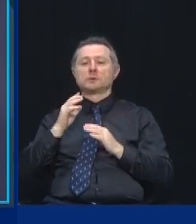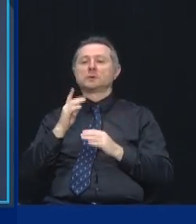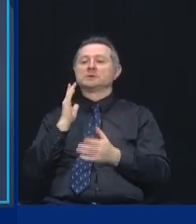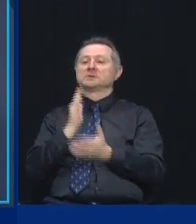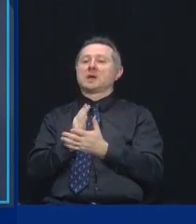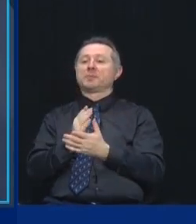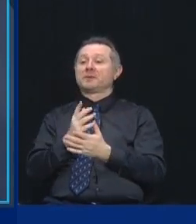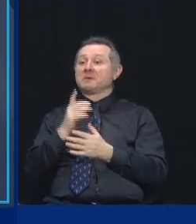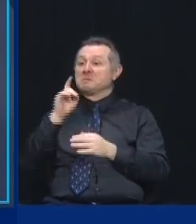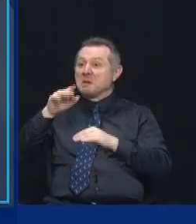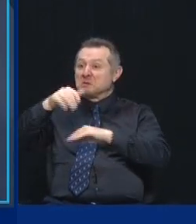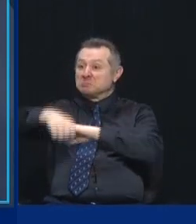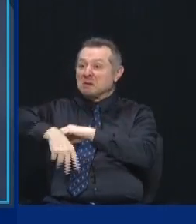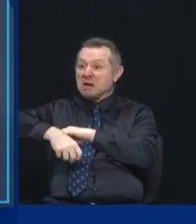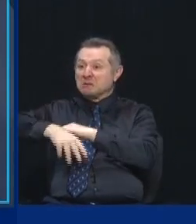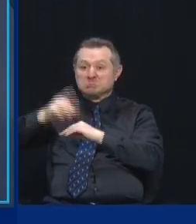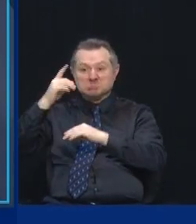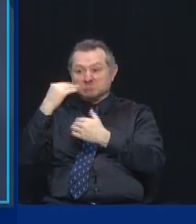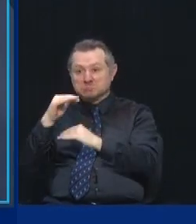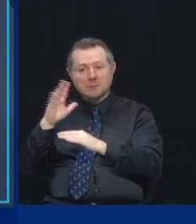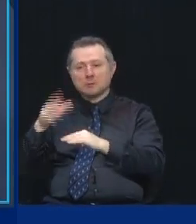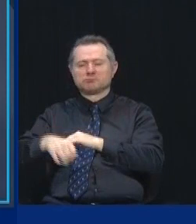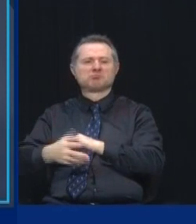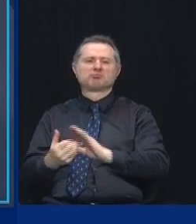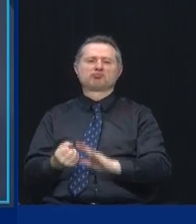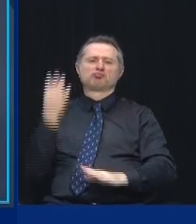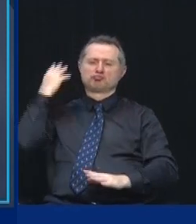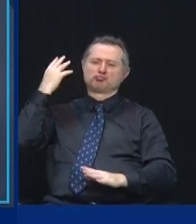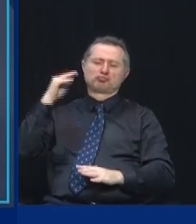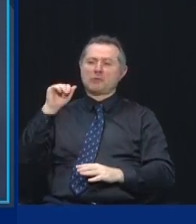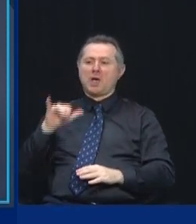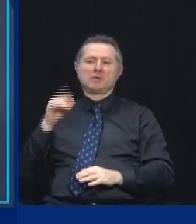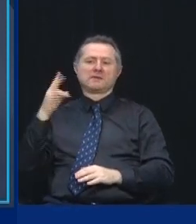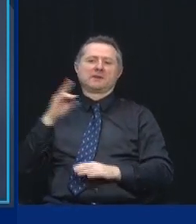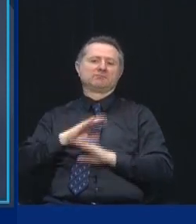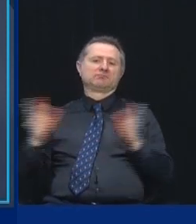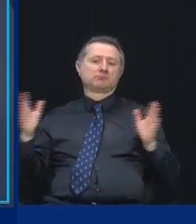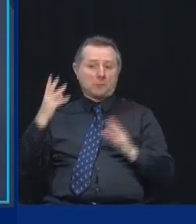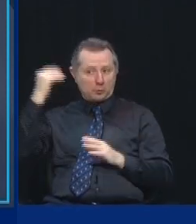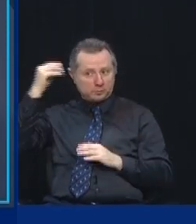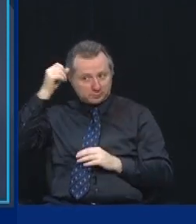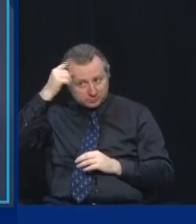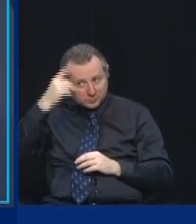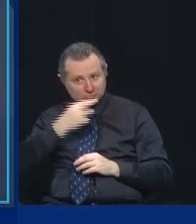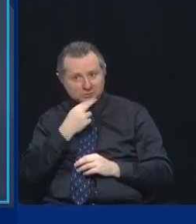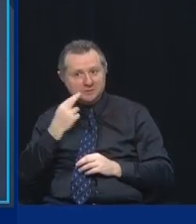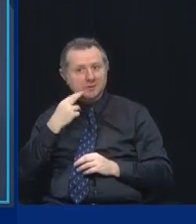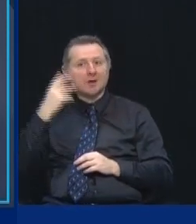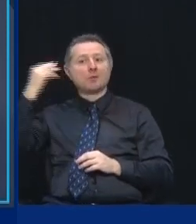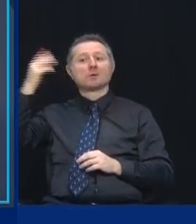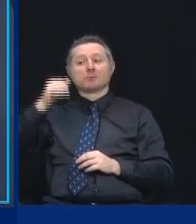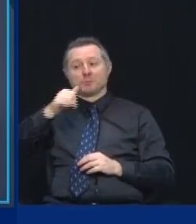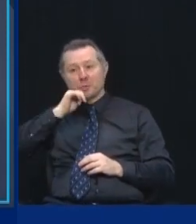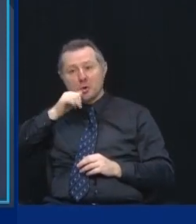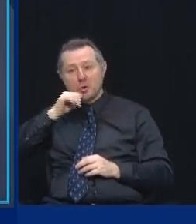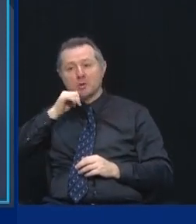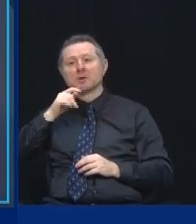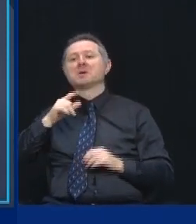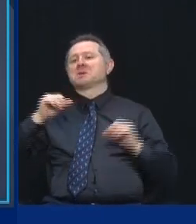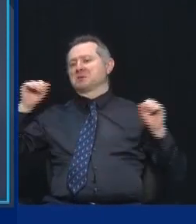AND OUR VARIANCES ARE, AS WE'VE SAID, OUTDOOR FOOD AND BEVERAGE, CURFEW IS LIFTED ON MAY 17th.